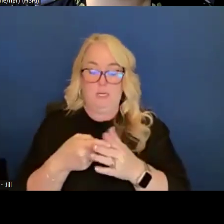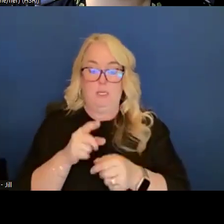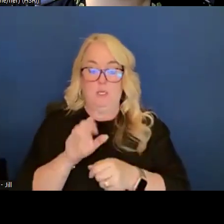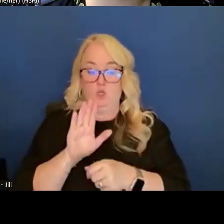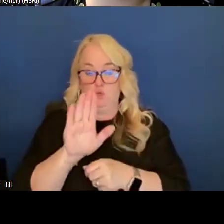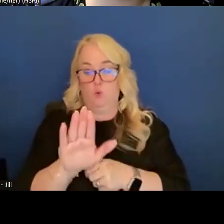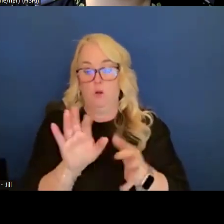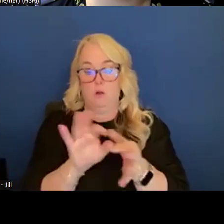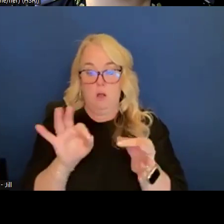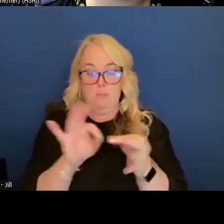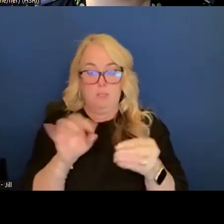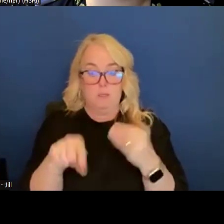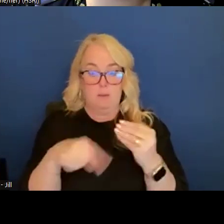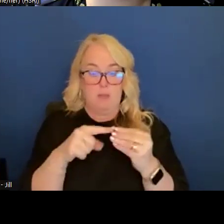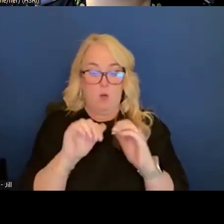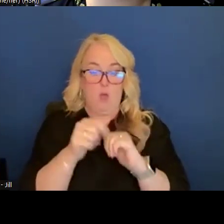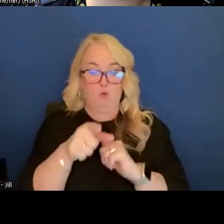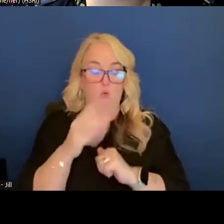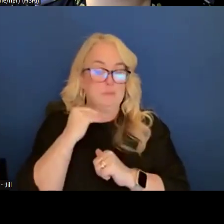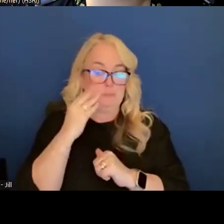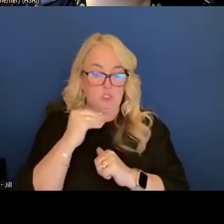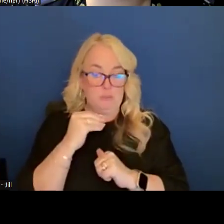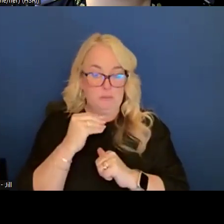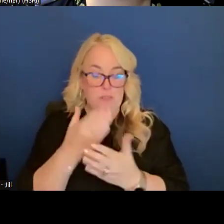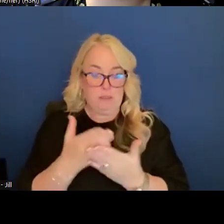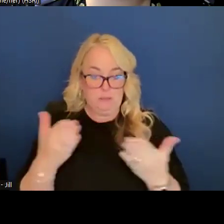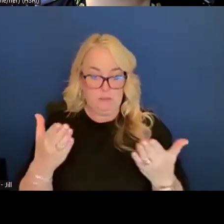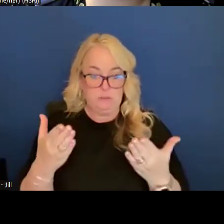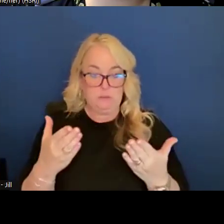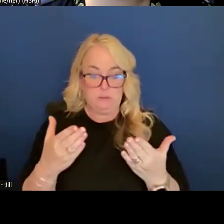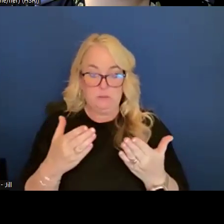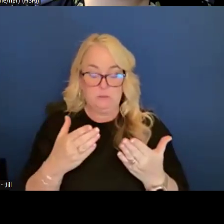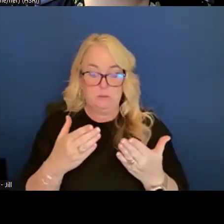going for you and what needs you have that are unmet, is valuable